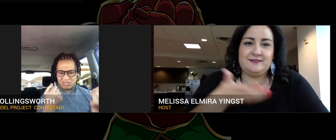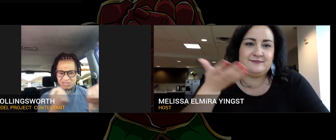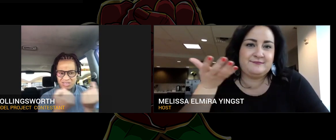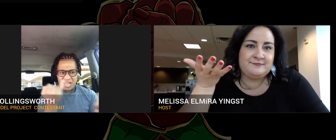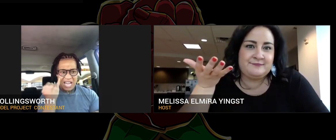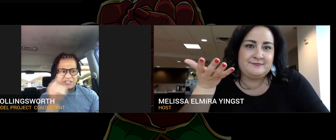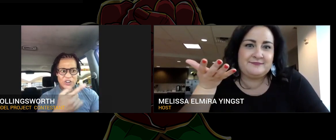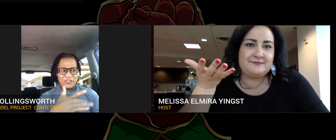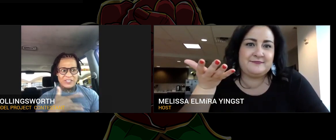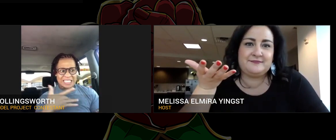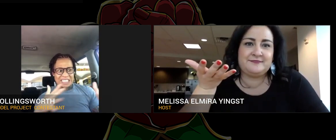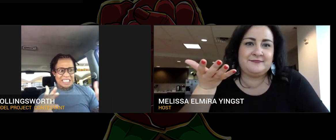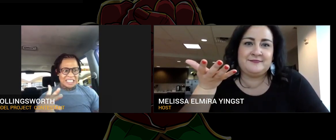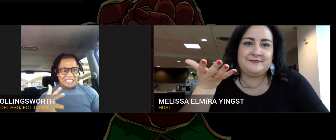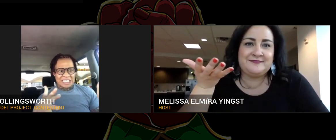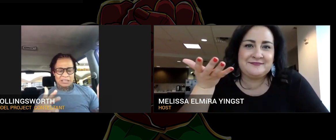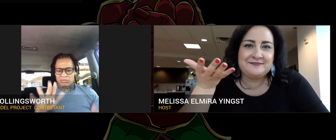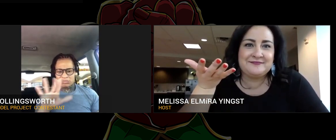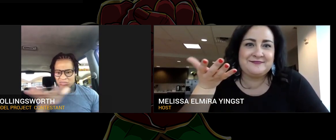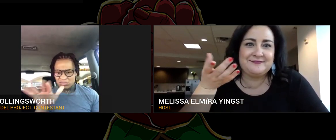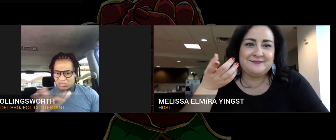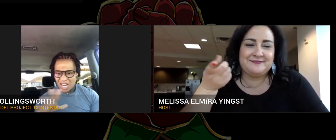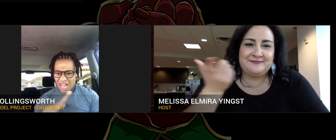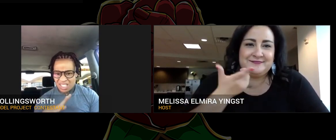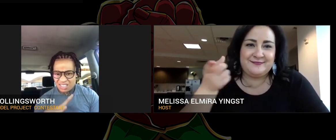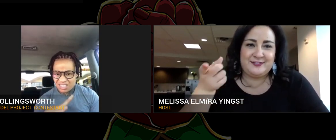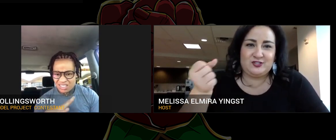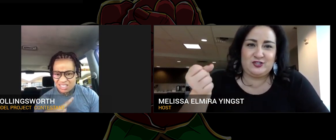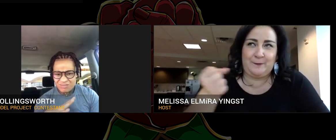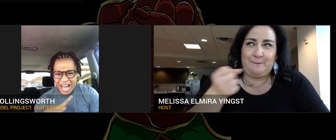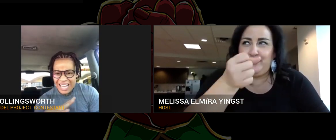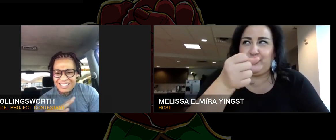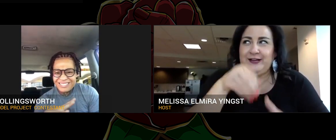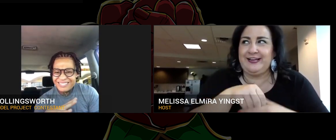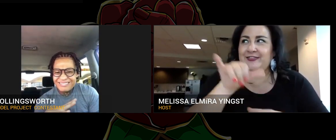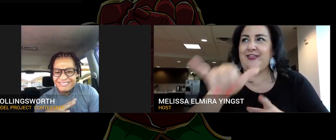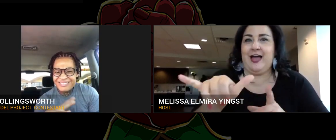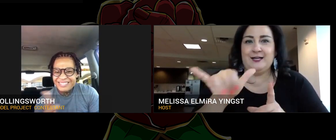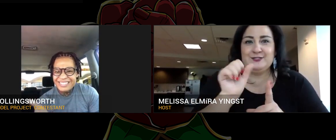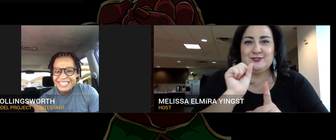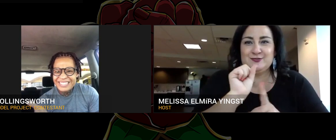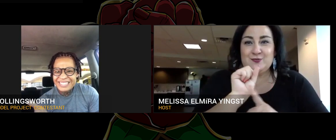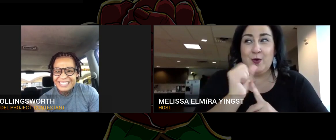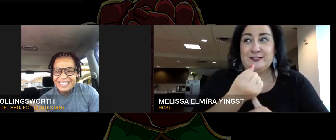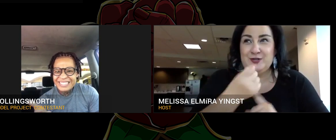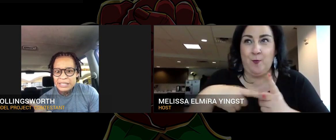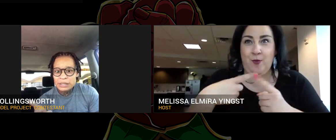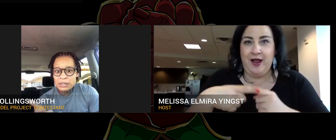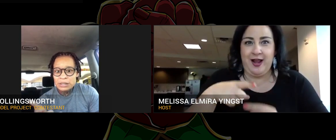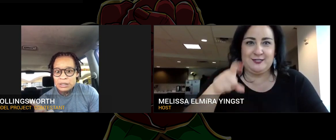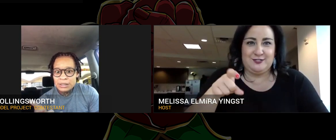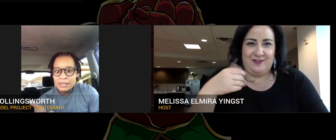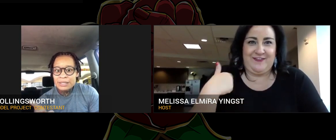I was like I support that if they felt nervous about it. Fingerspelling for me is fine. It's putting you in a situation when you should have